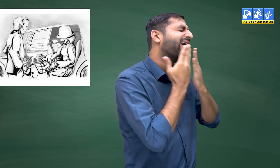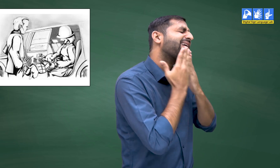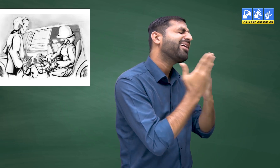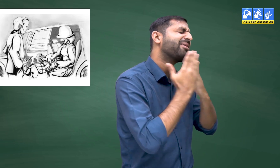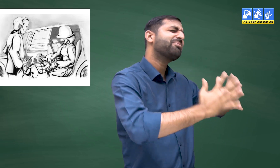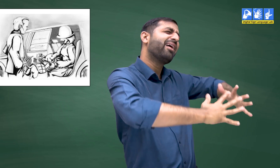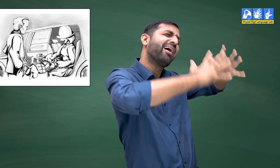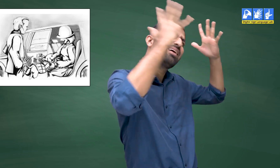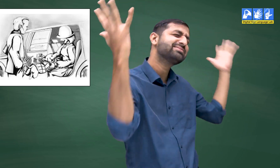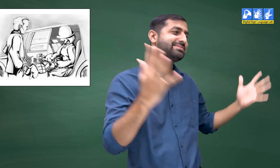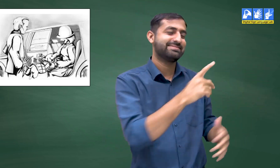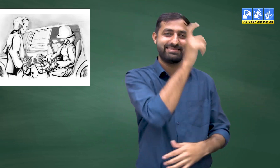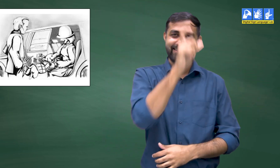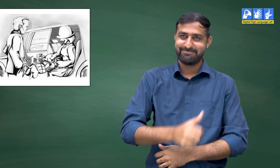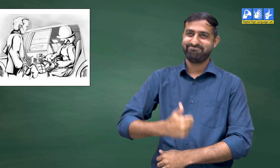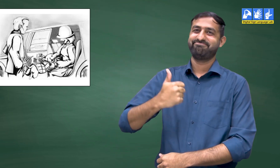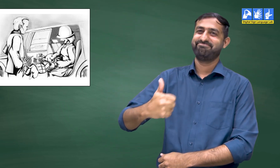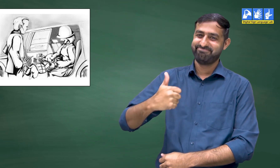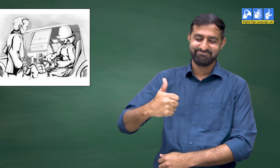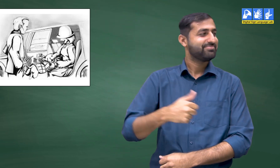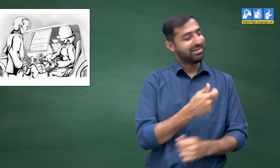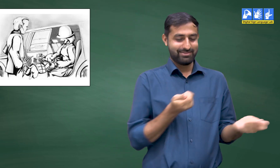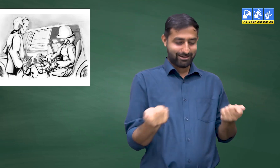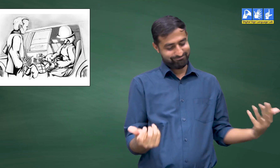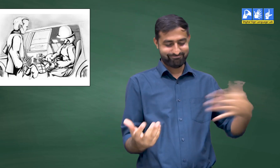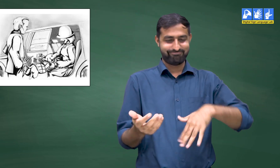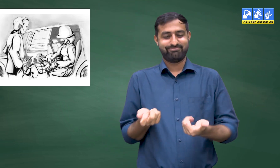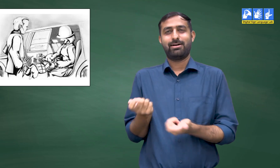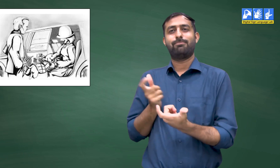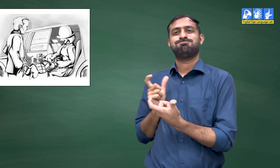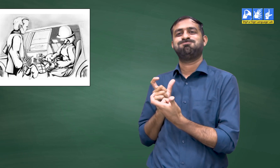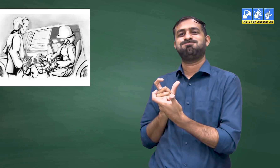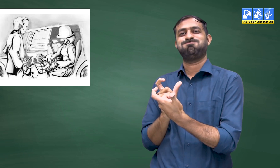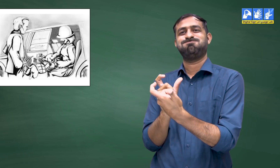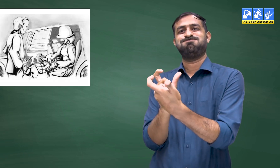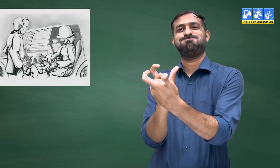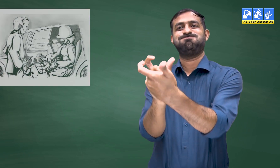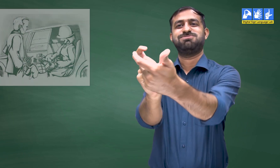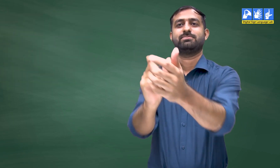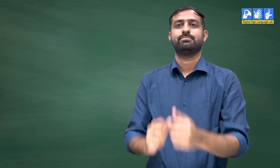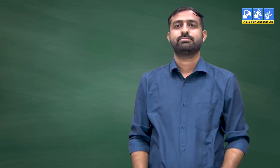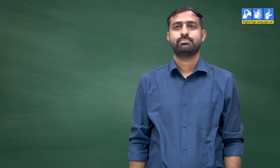for improving Tricki's health. Mrs.Pumphrey took Tricki and drove off.